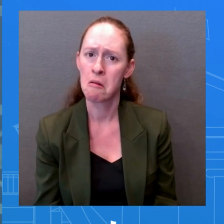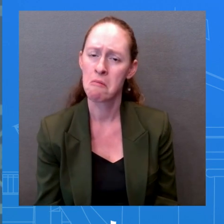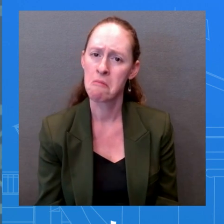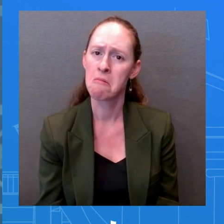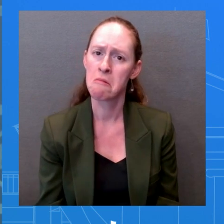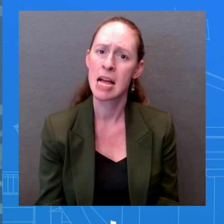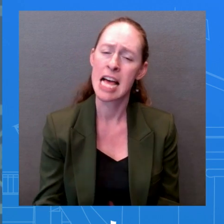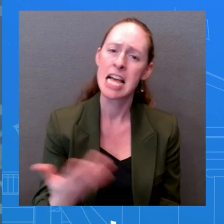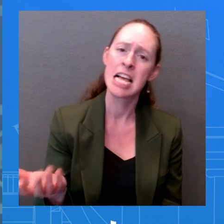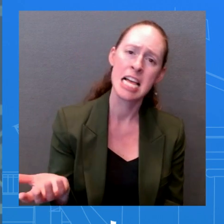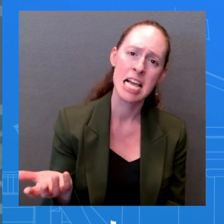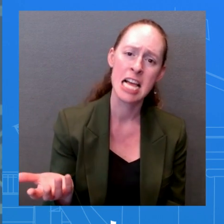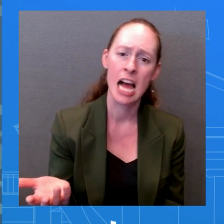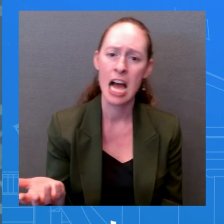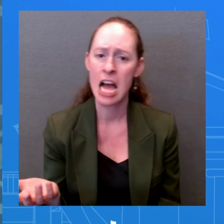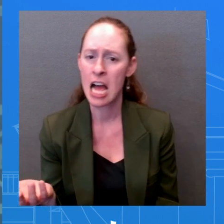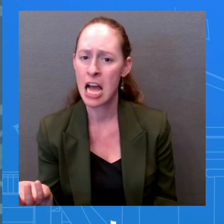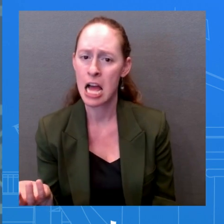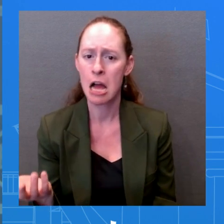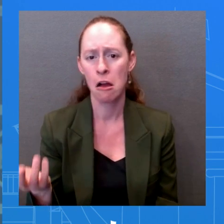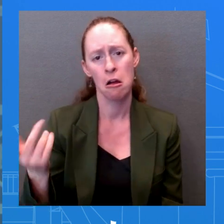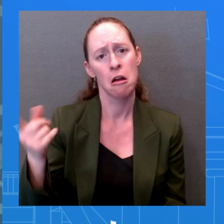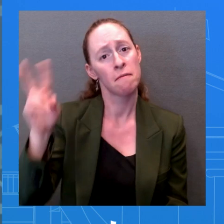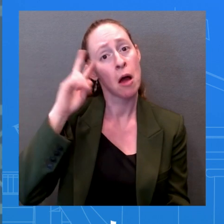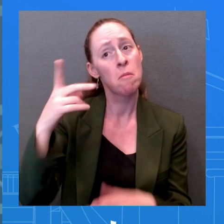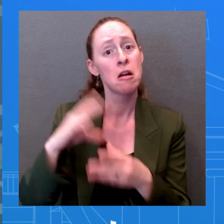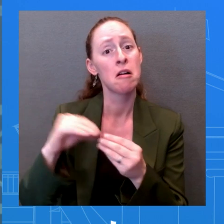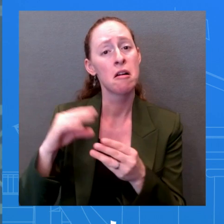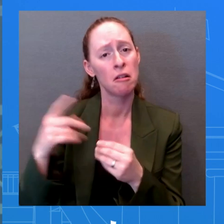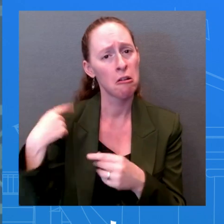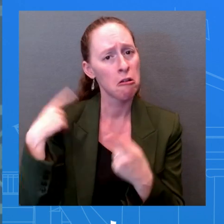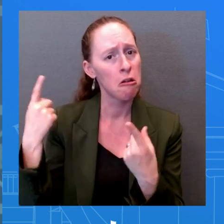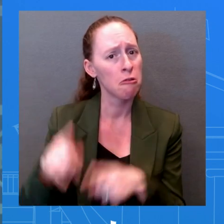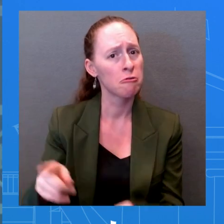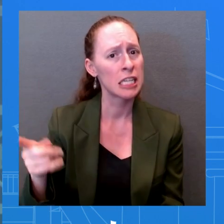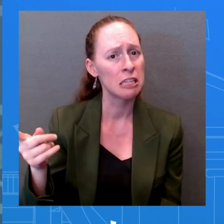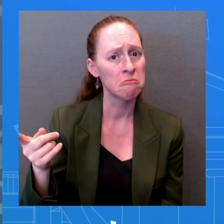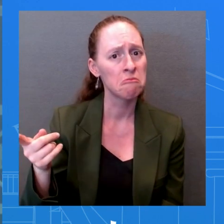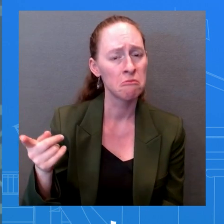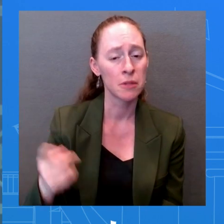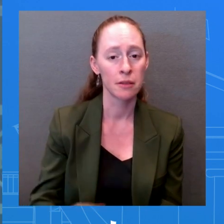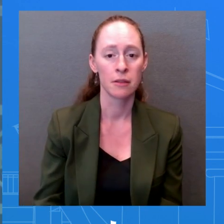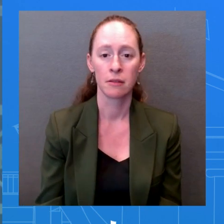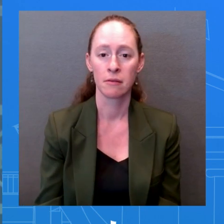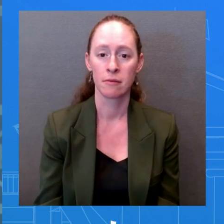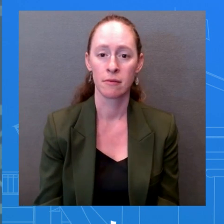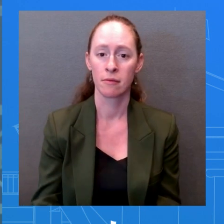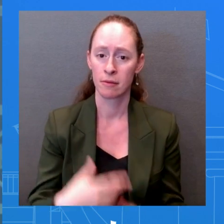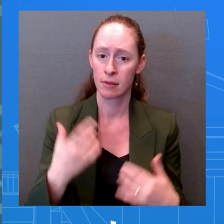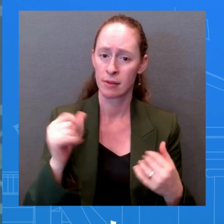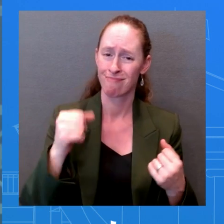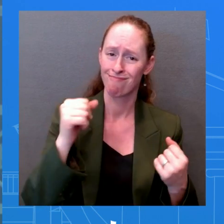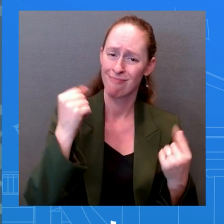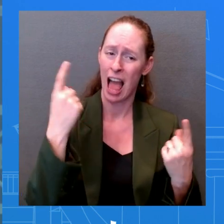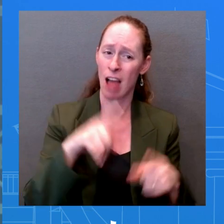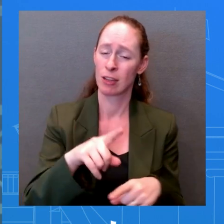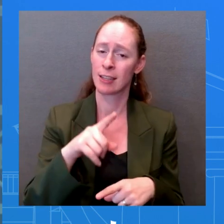She is saying that there's a lot of work to do. Right? She also said that in that very statement. We agree that the border is secure,